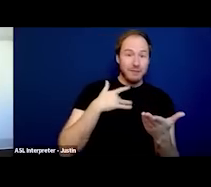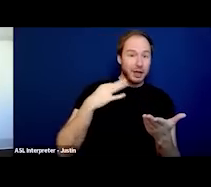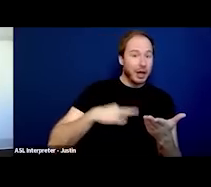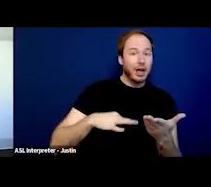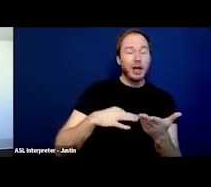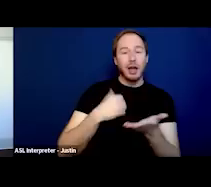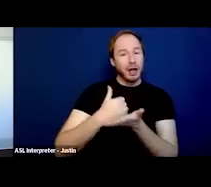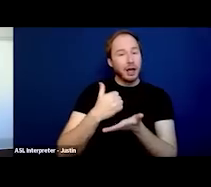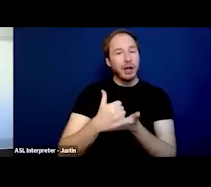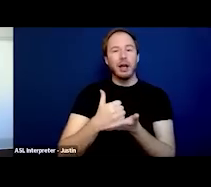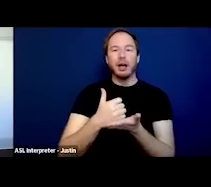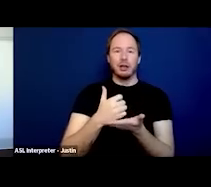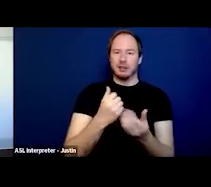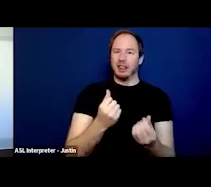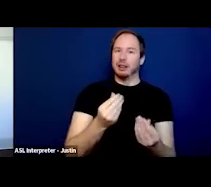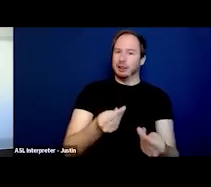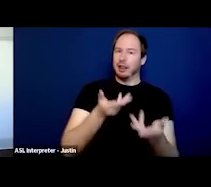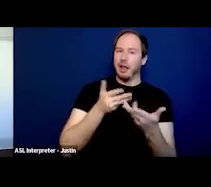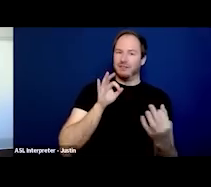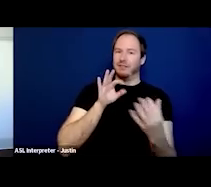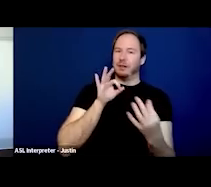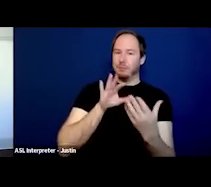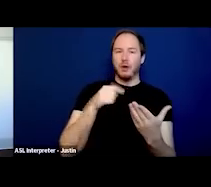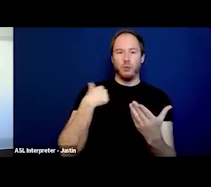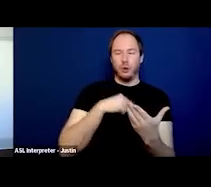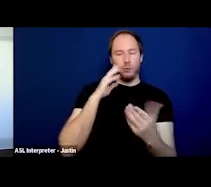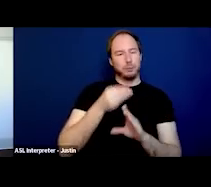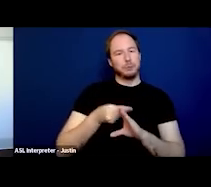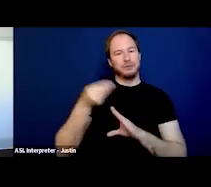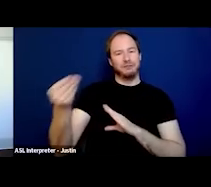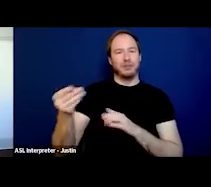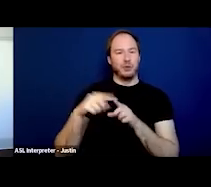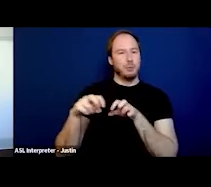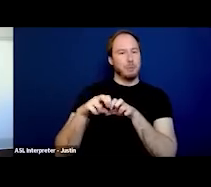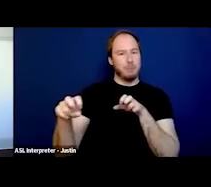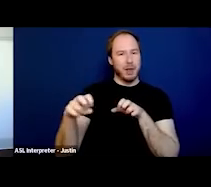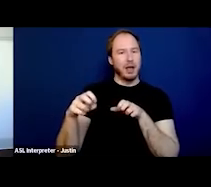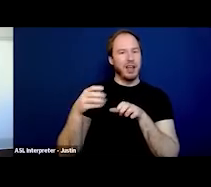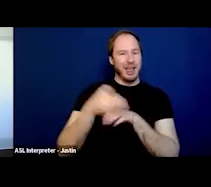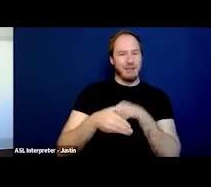We'll make sure to get all of the feedback to the panelists during and after the webinar today.